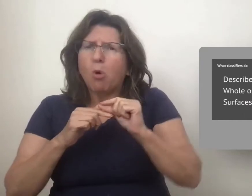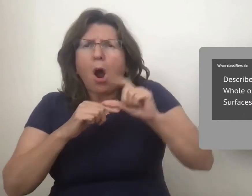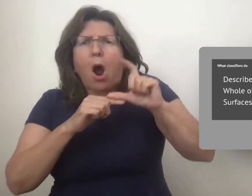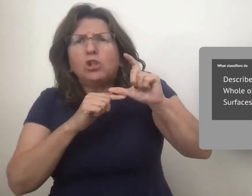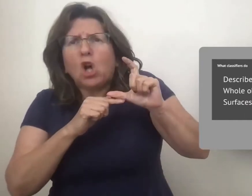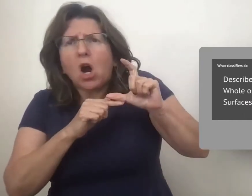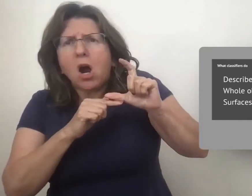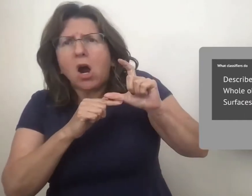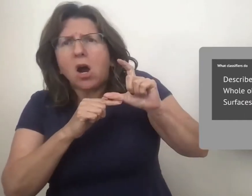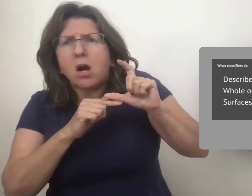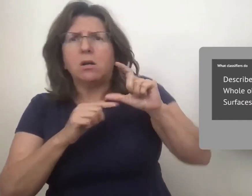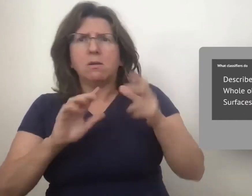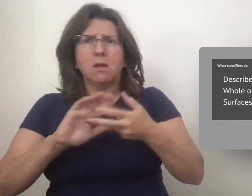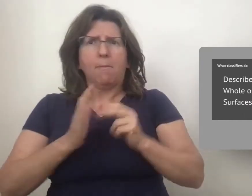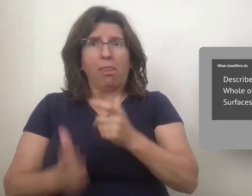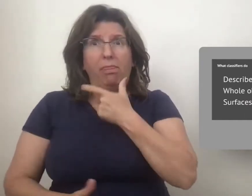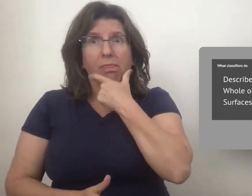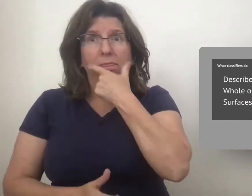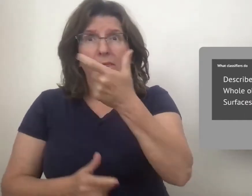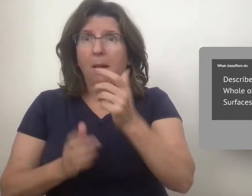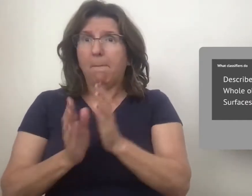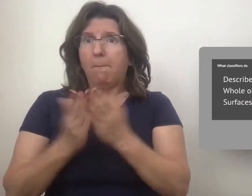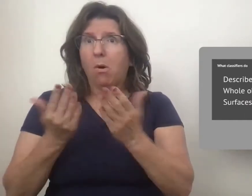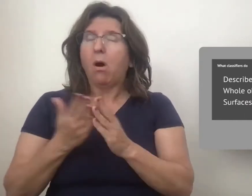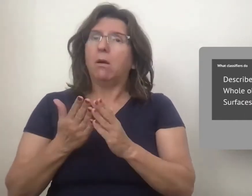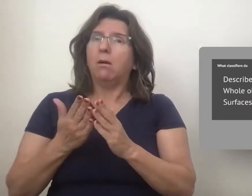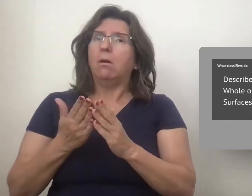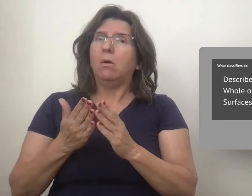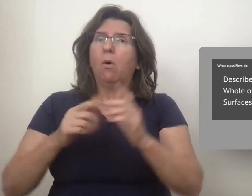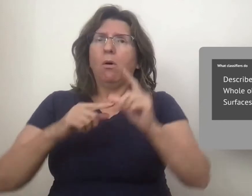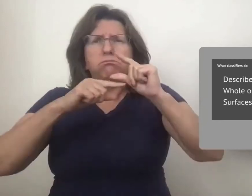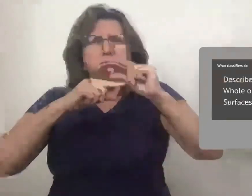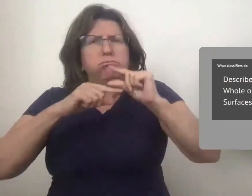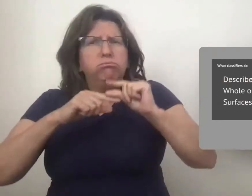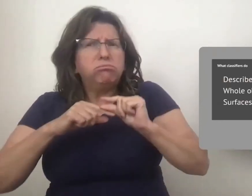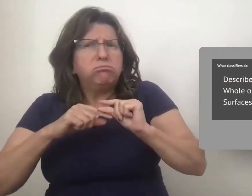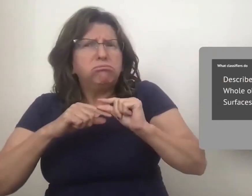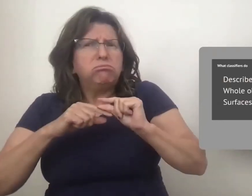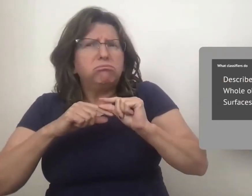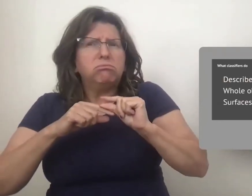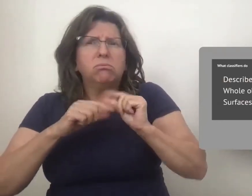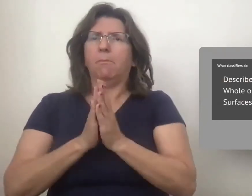is it 'thick' or 'thin' ?